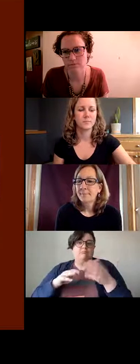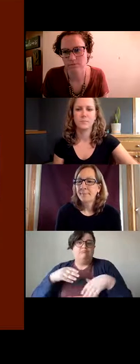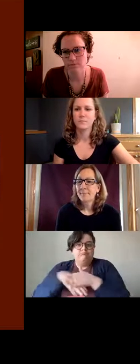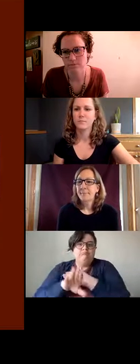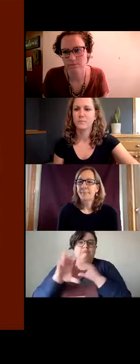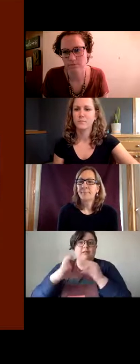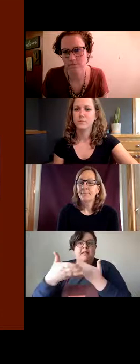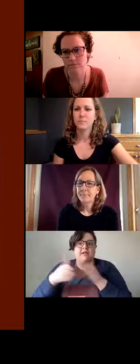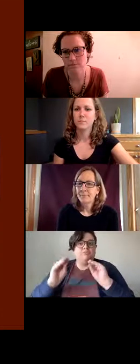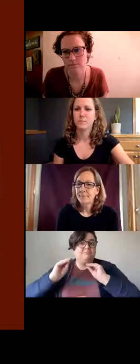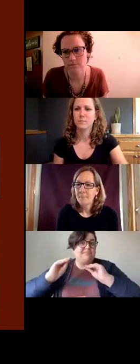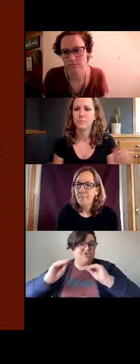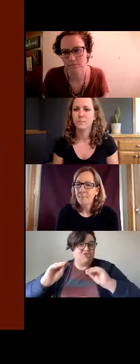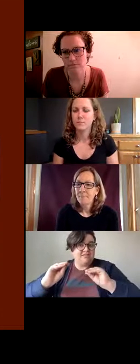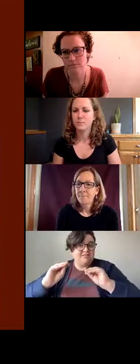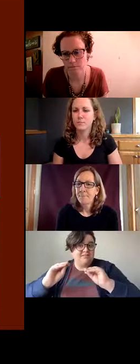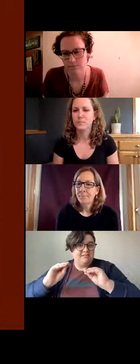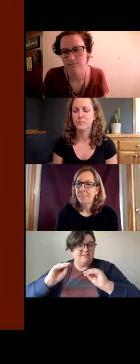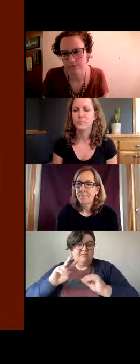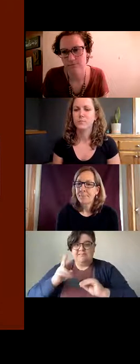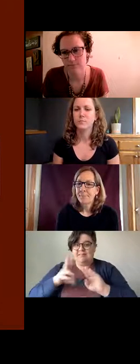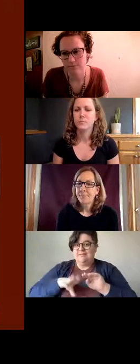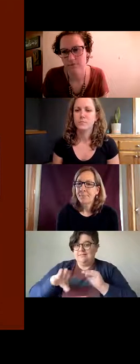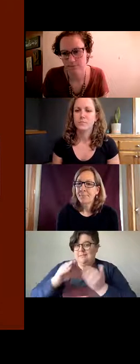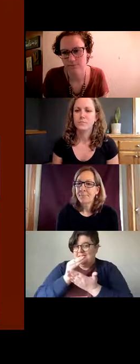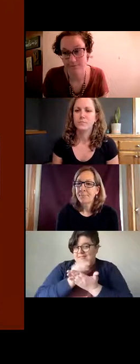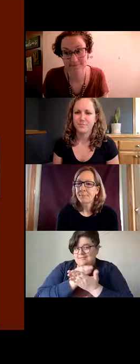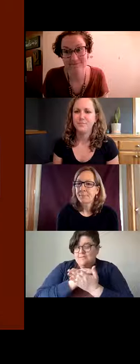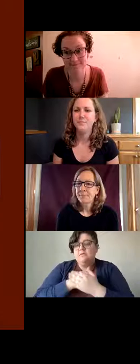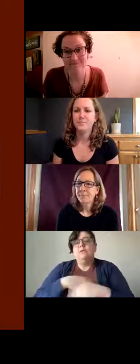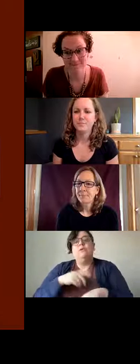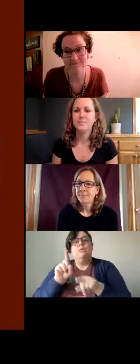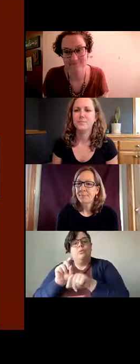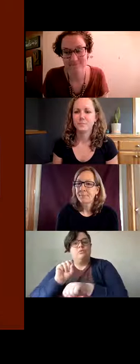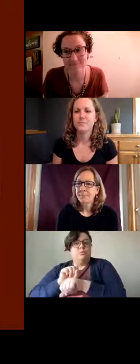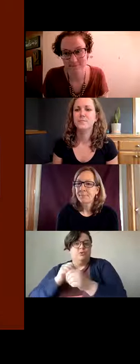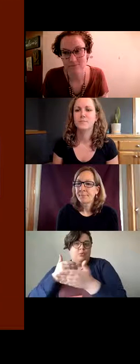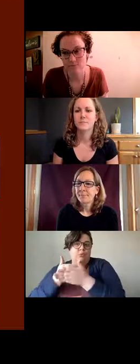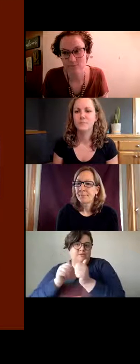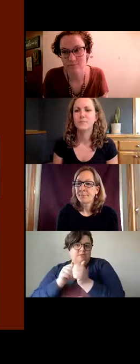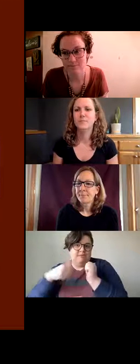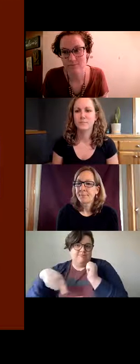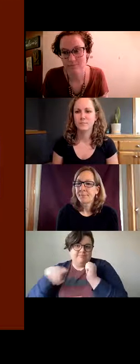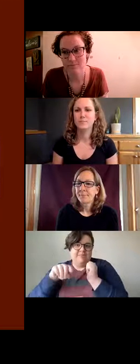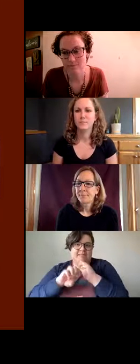curriculum. We do some work inside the classroom. We might come in and teach a Second Step lesson. We